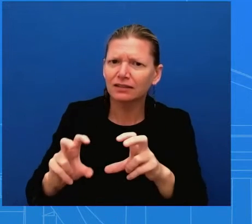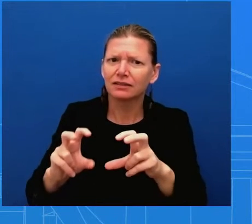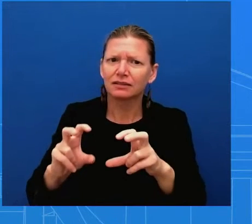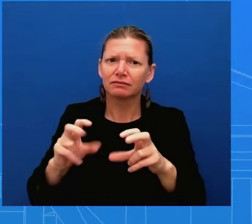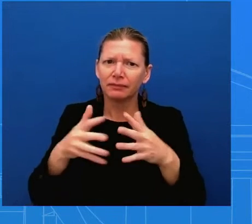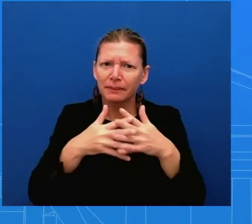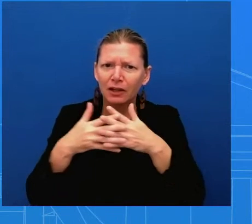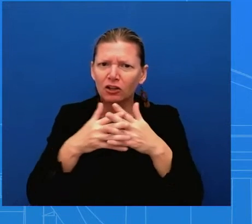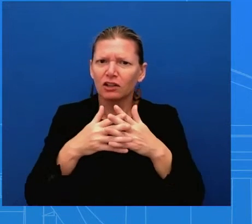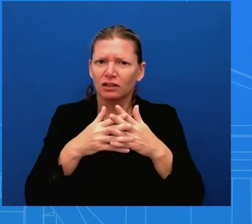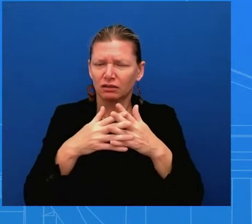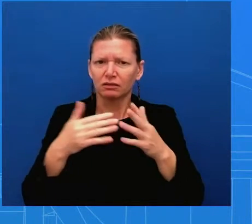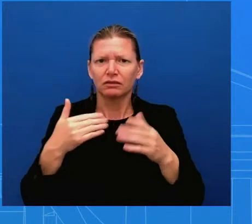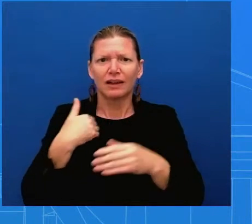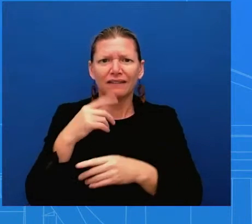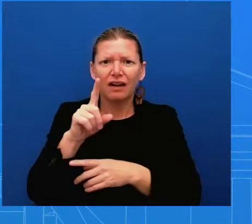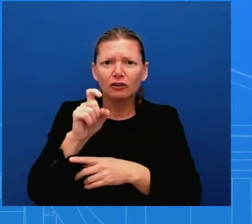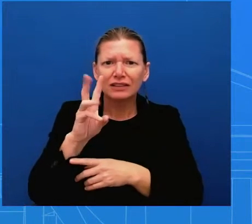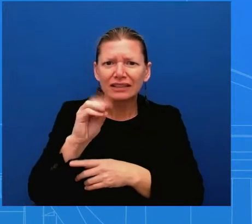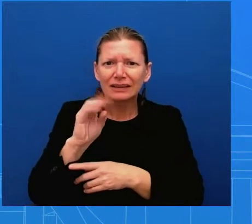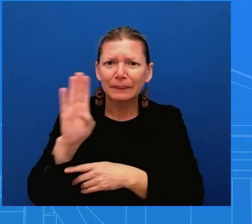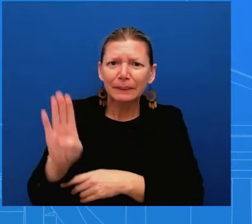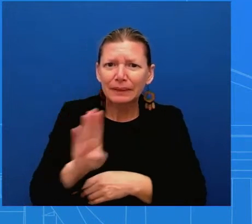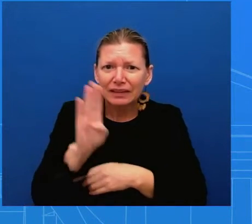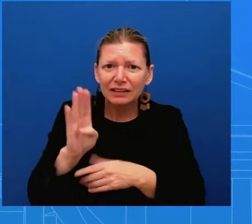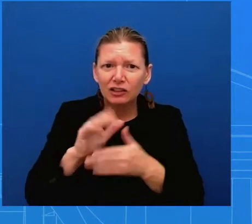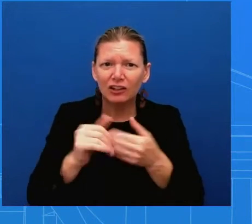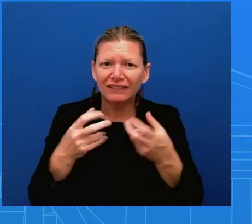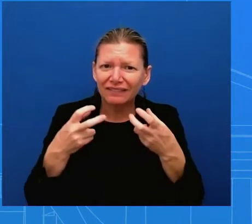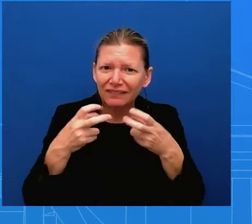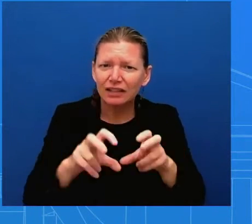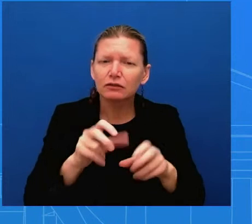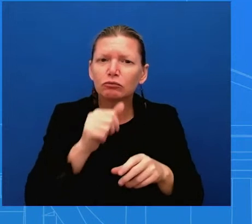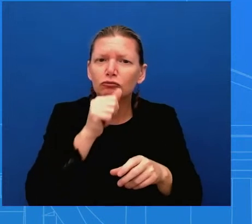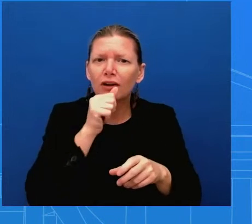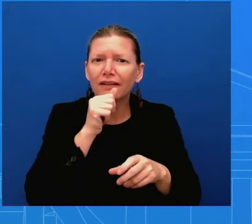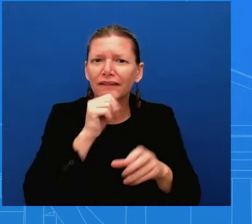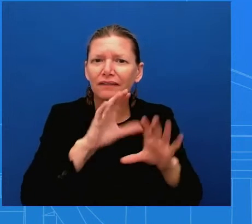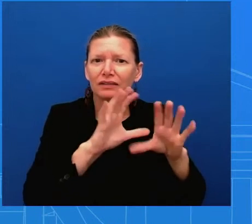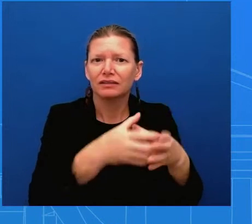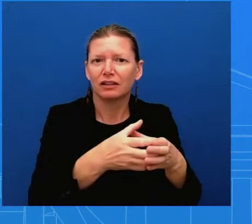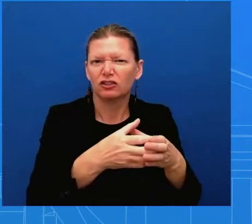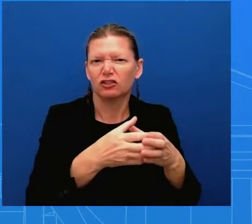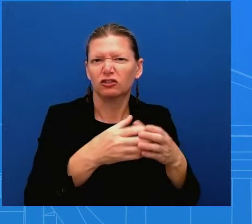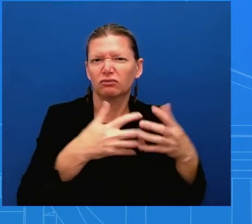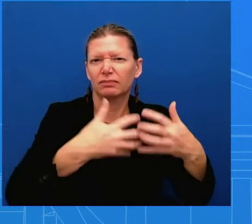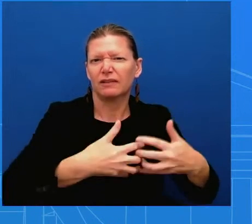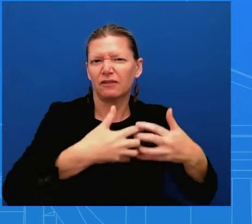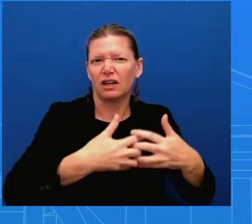in manufacturing and clean energy; nearly 800,000 manufacturing jobs created right here in the U.S.